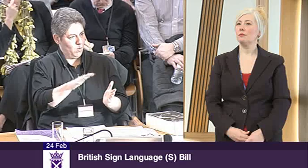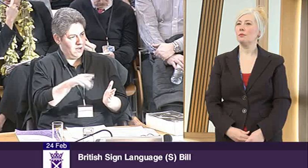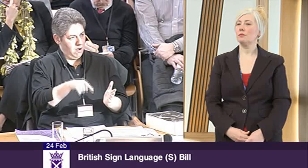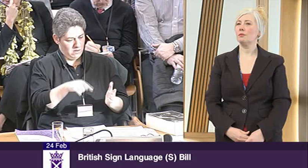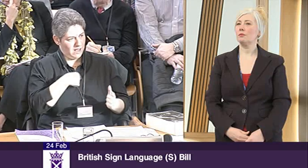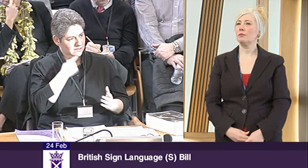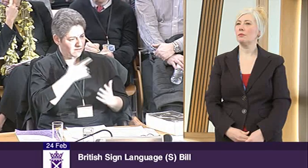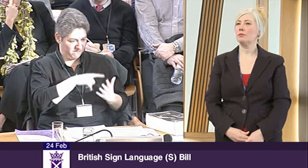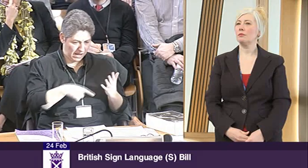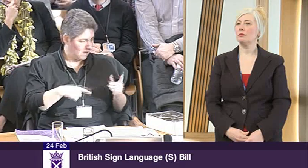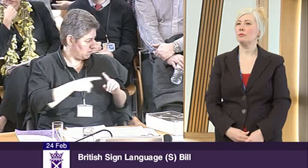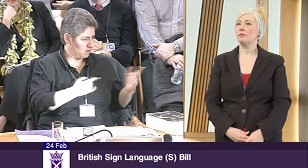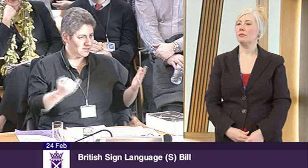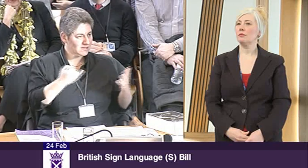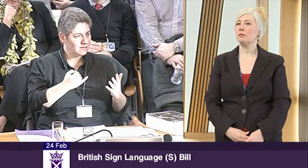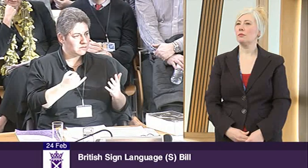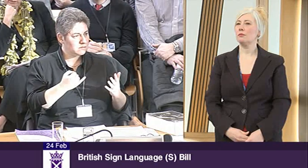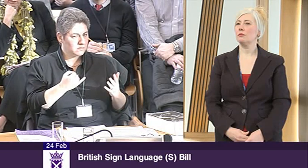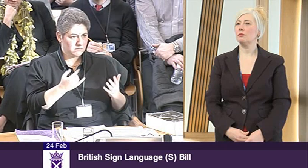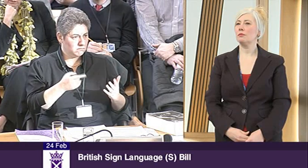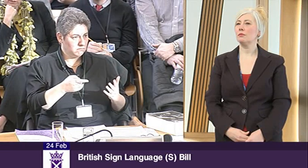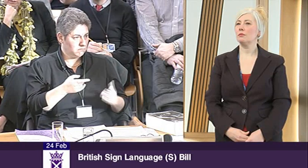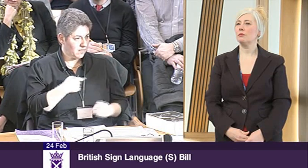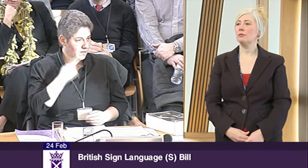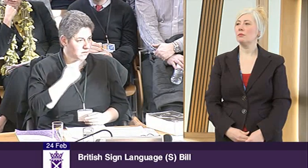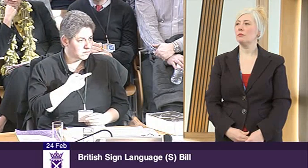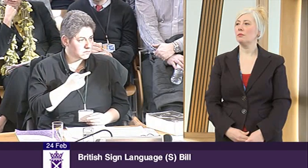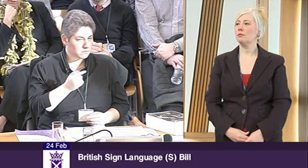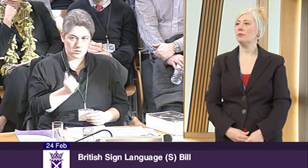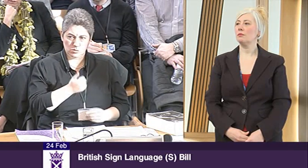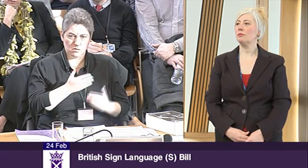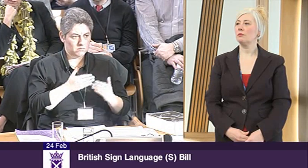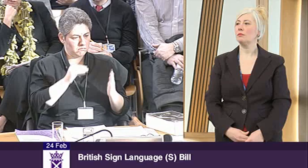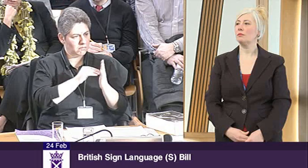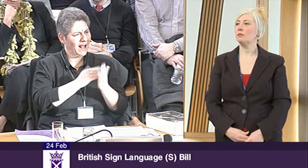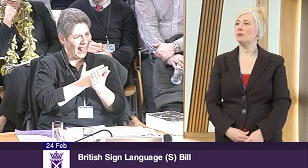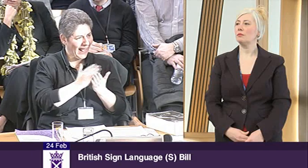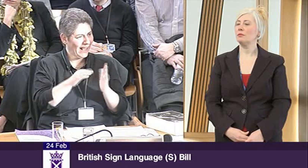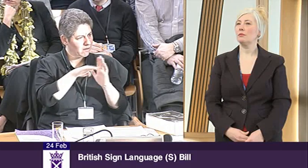plan, providing the link between the legislation and the practice. Adding early intervention,